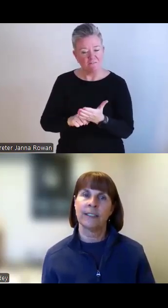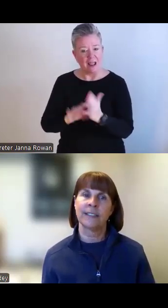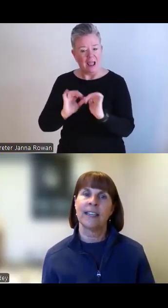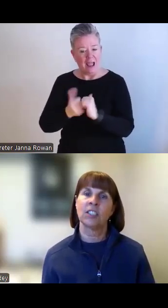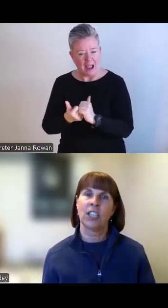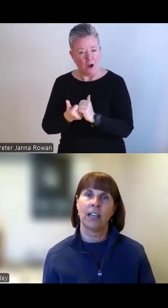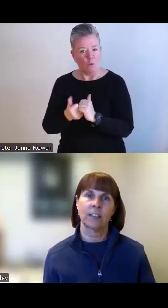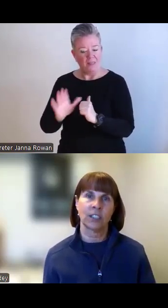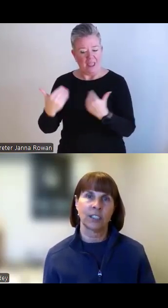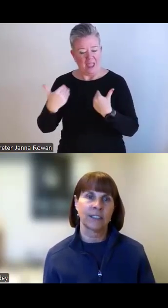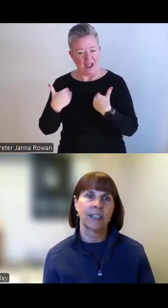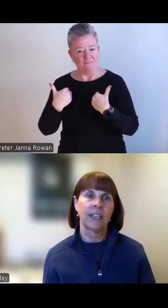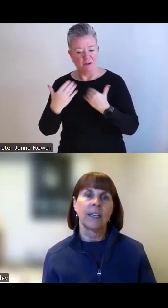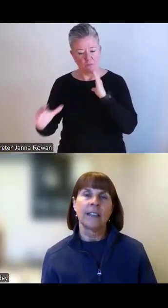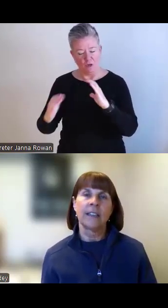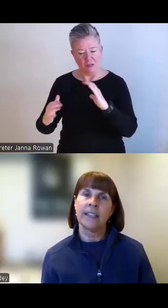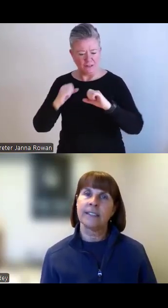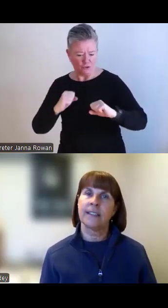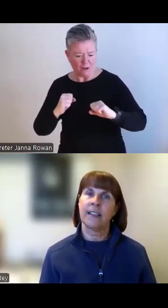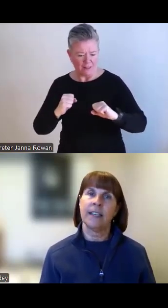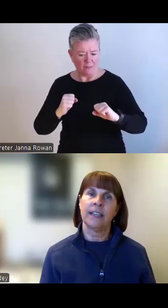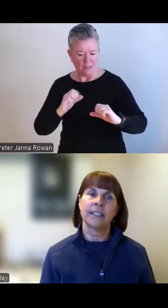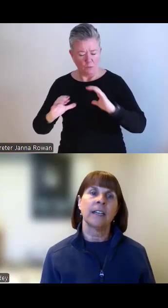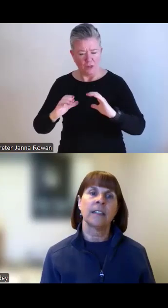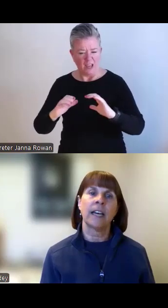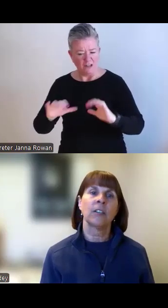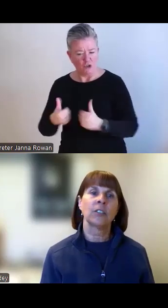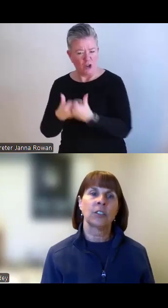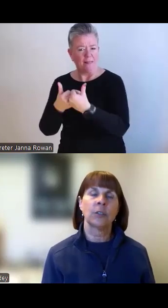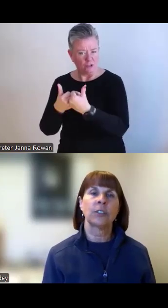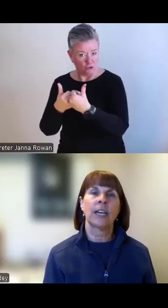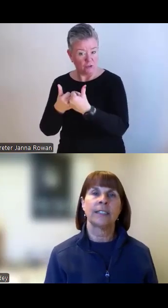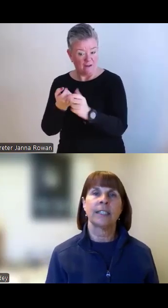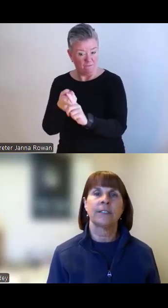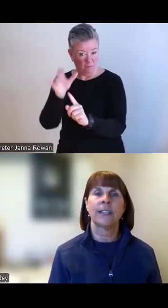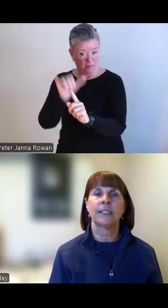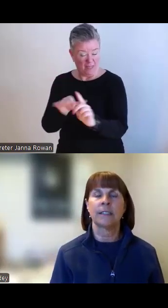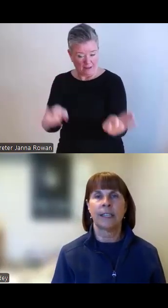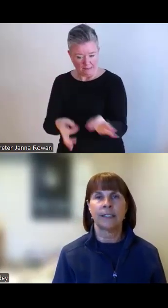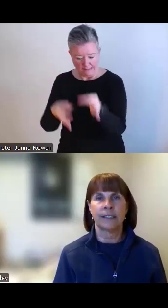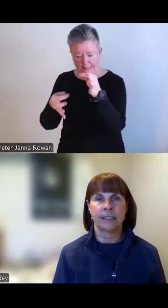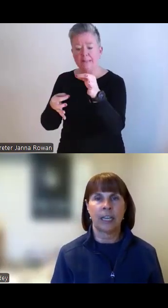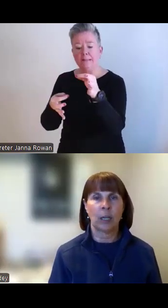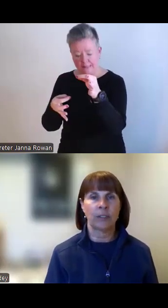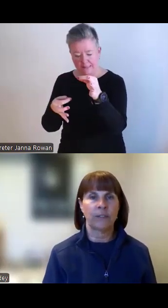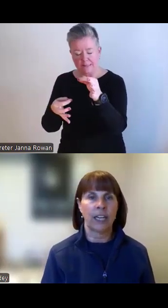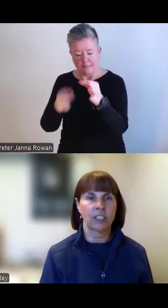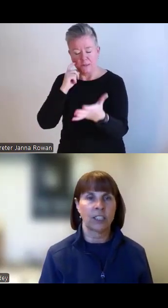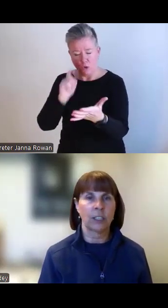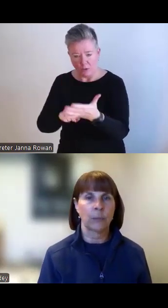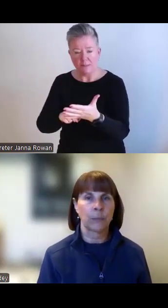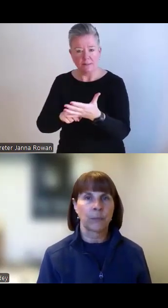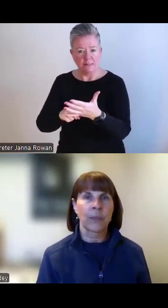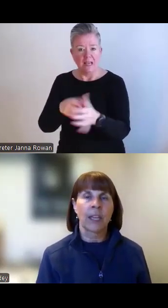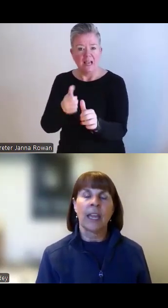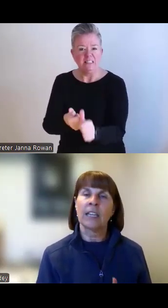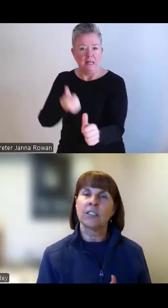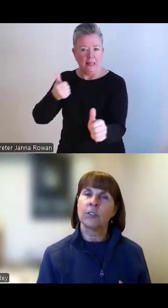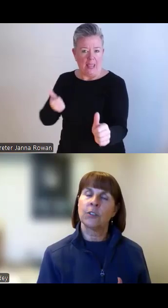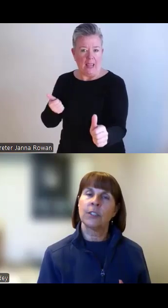strengths and challenges. This then allows you to identify delays in a timely fashion. As you